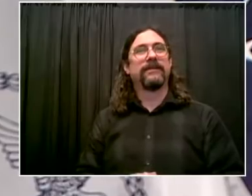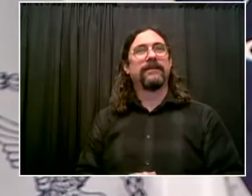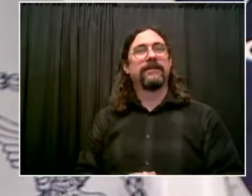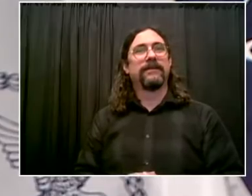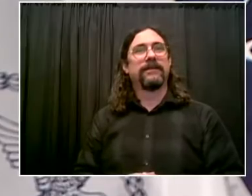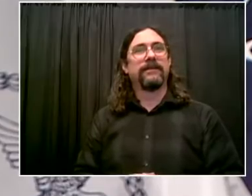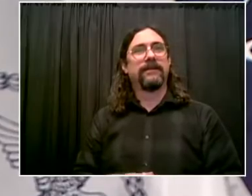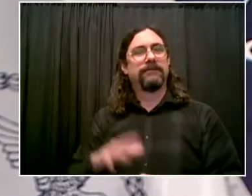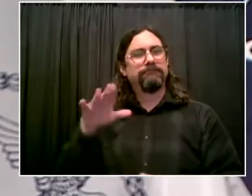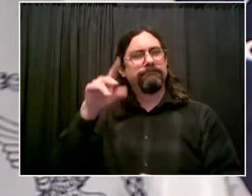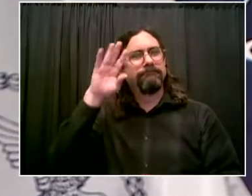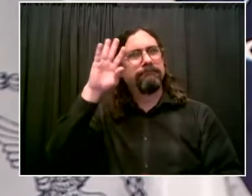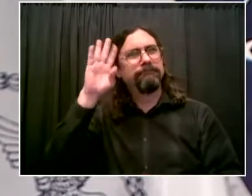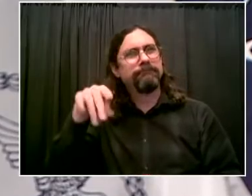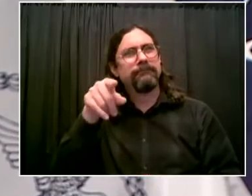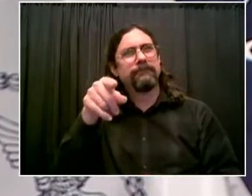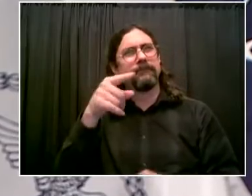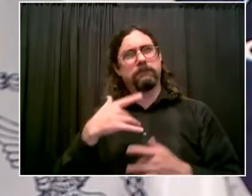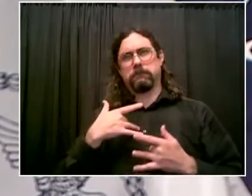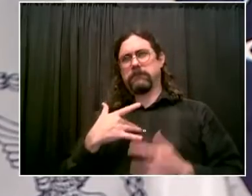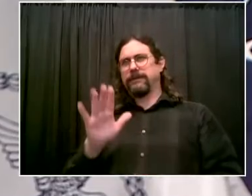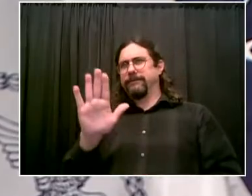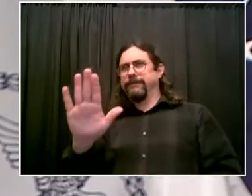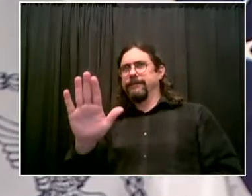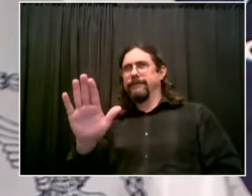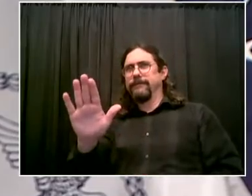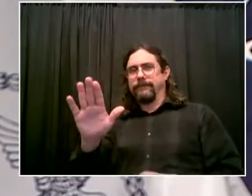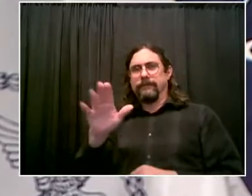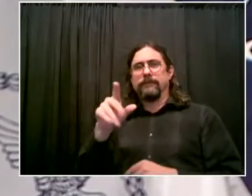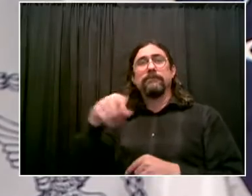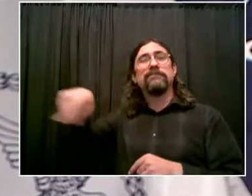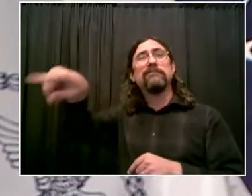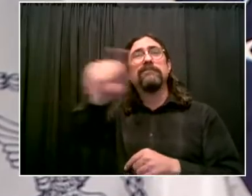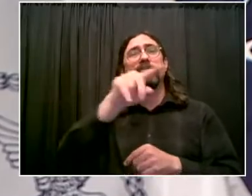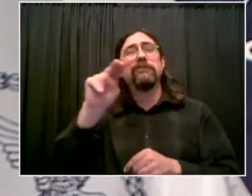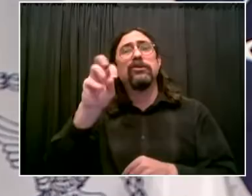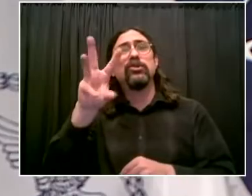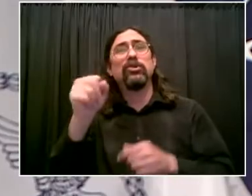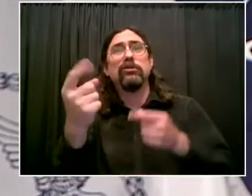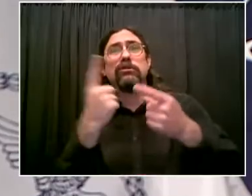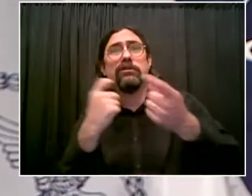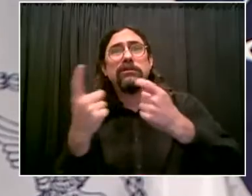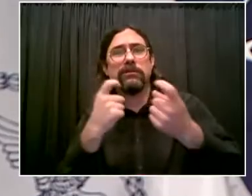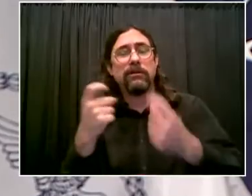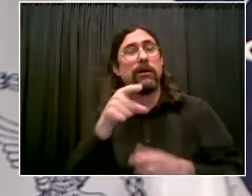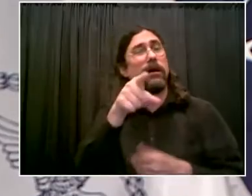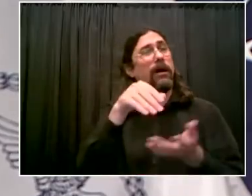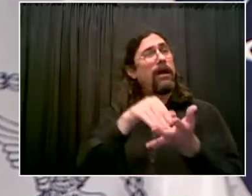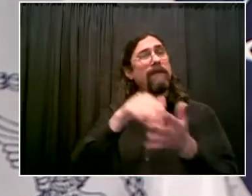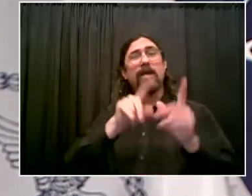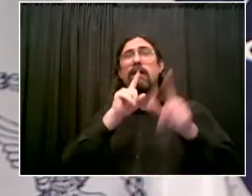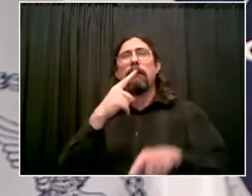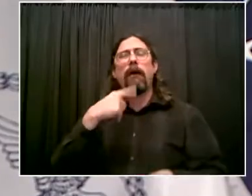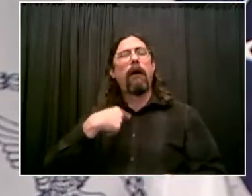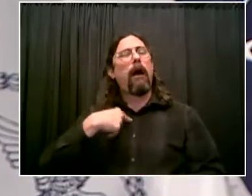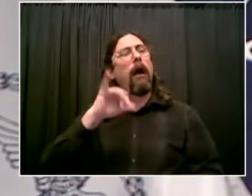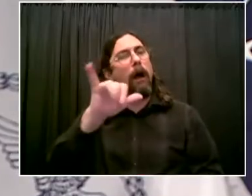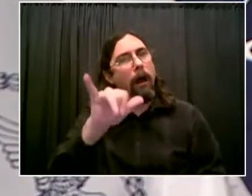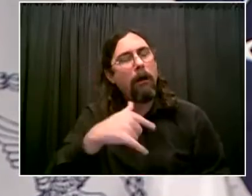ARTHUR WAS TALKING ABOUT. YOU ALWAYS LIKE TO SAY WHEN YOU'RE EXCITED WHEN JOURNALISTS GIVE YOU INFORMATION YOU MIGHT NOT HAVE